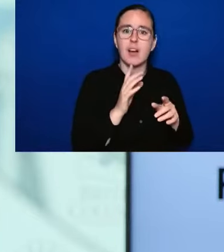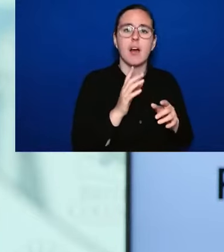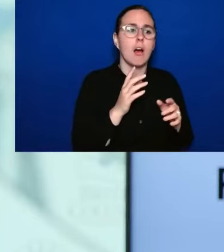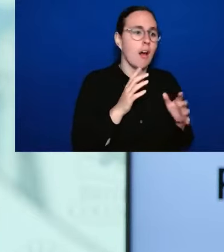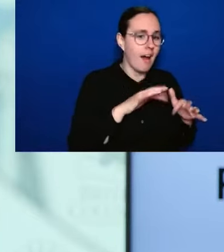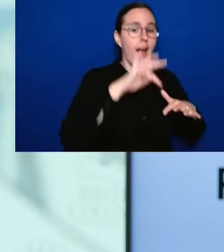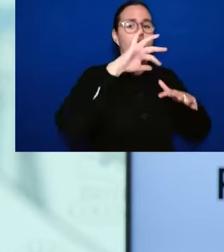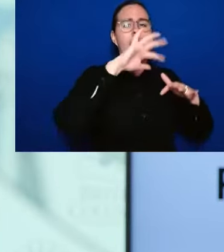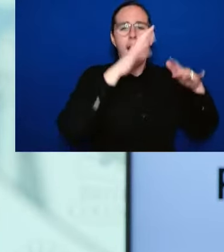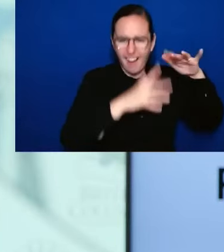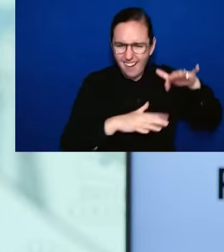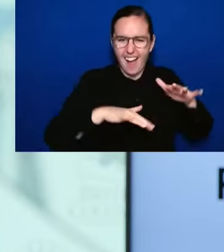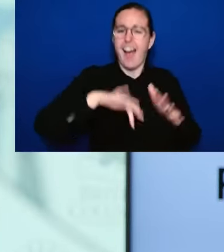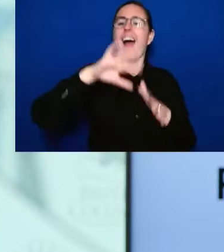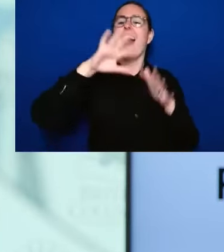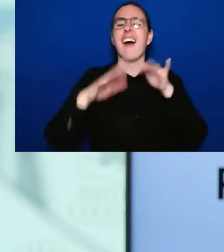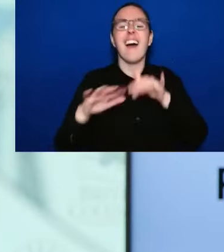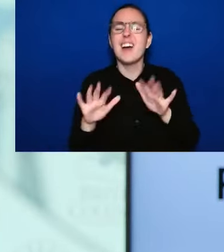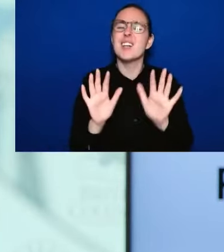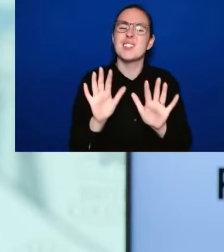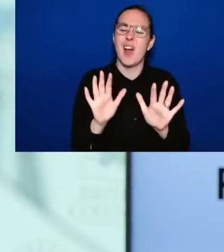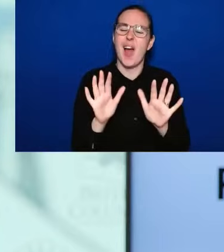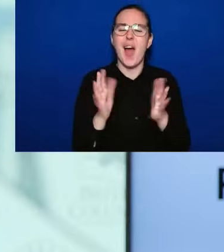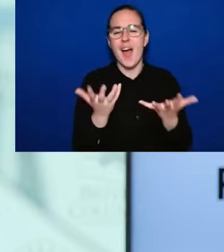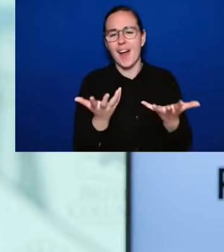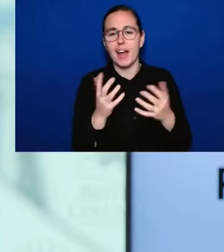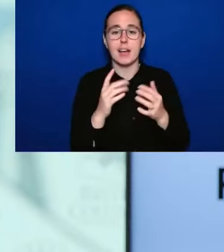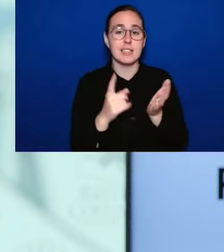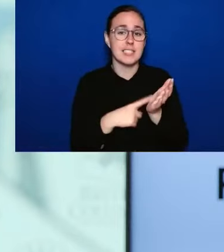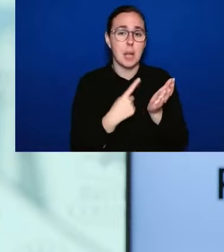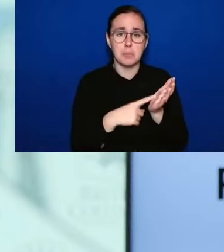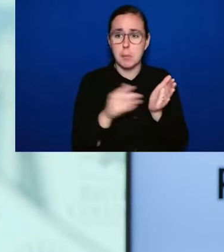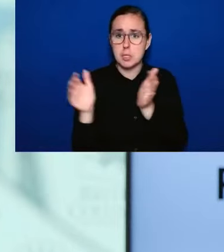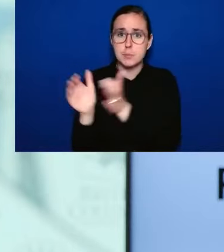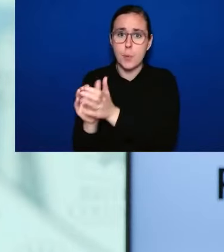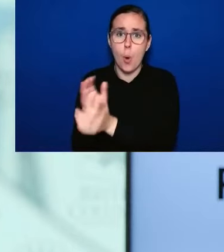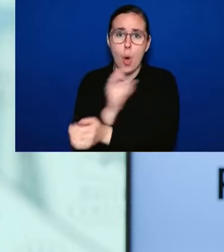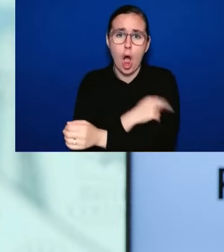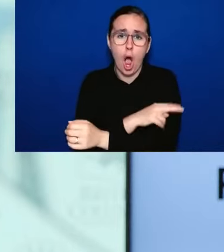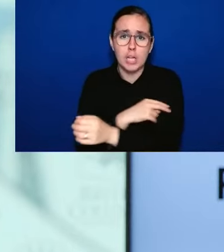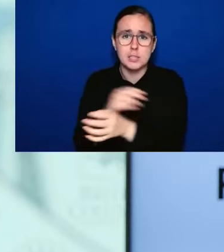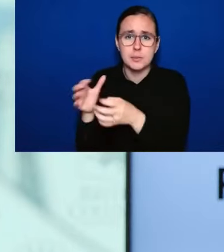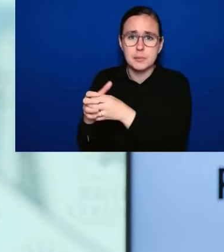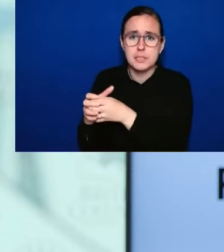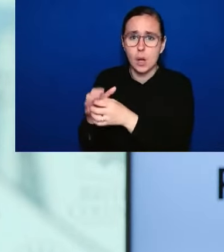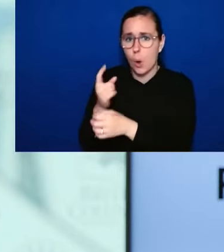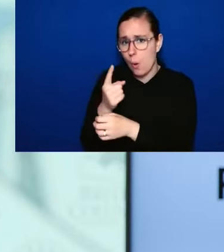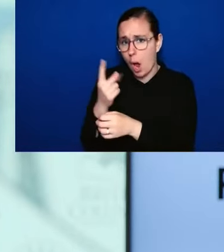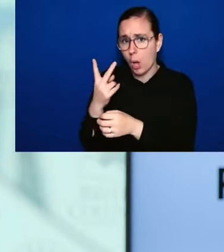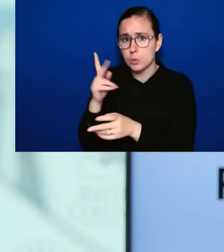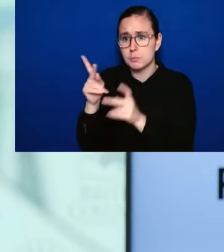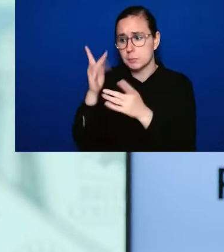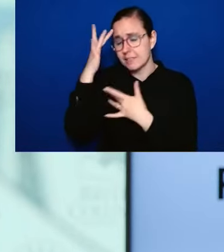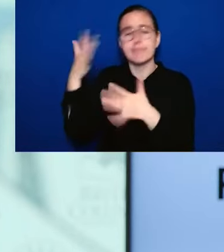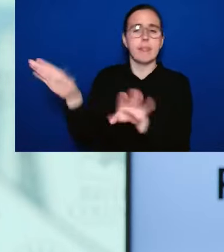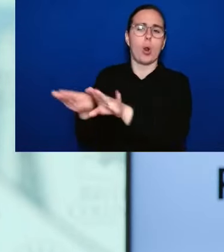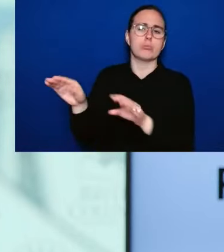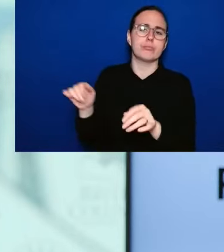two people can affect the service in a smaller hospital. Or in smaller- facility for